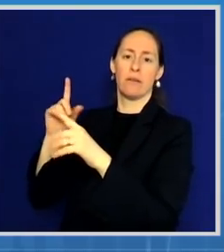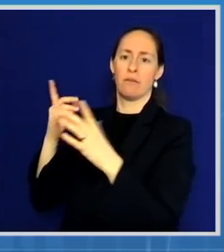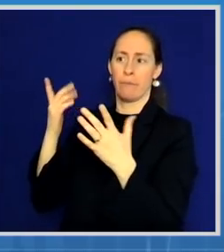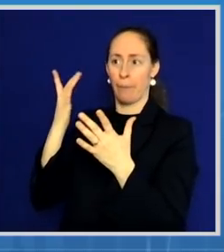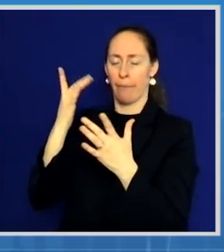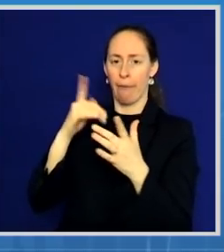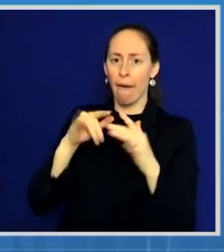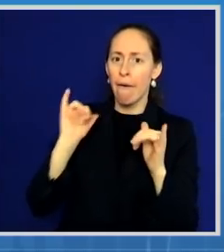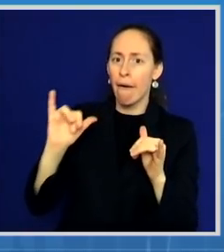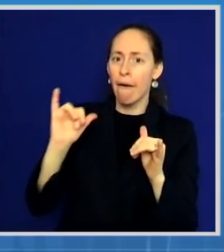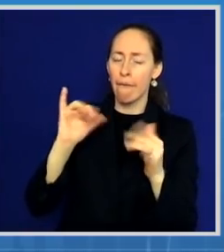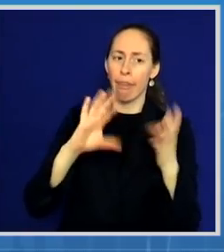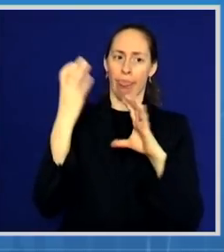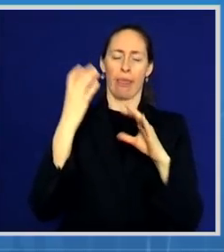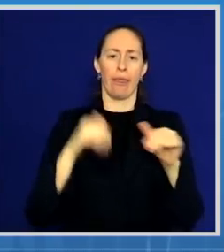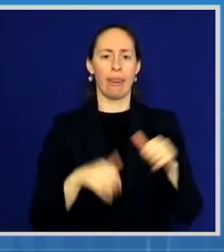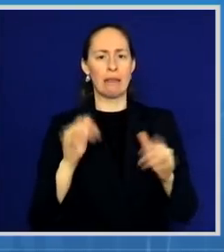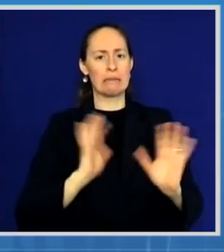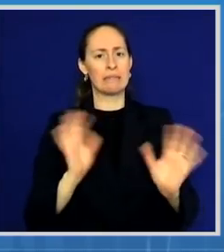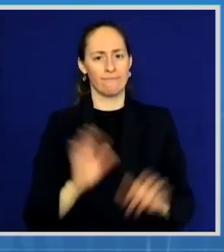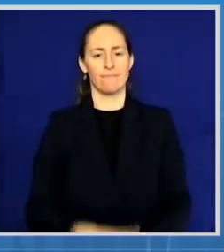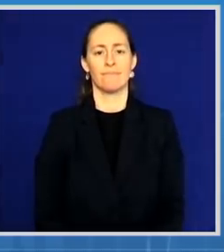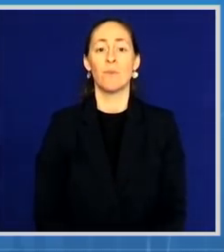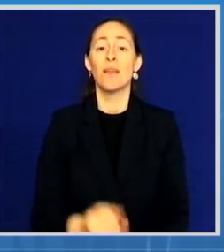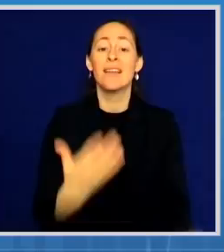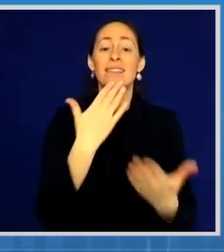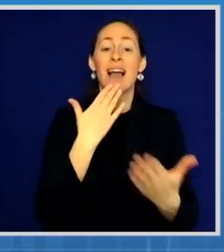and we look forward to next week's briefings. Thank you.